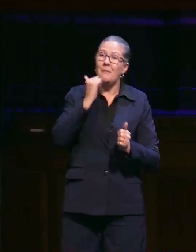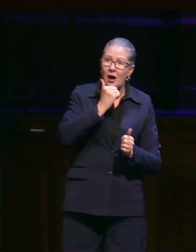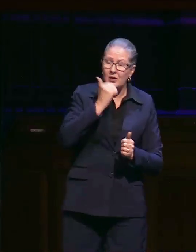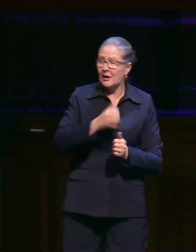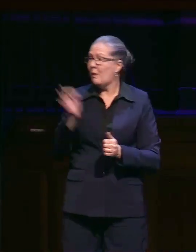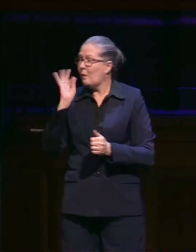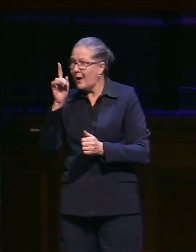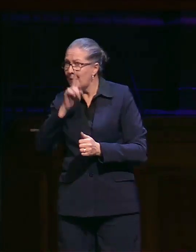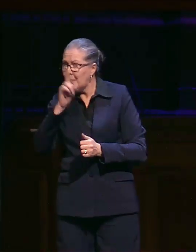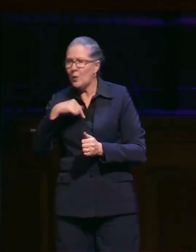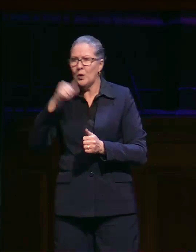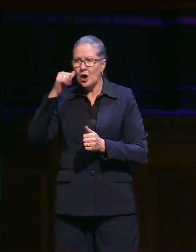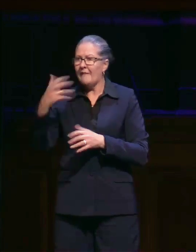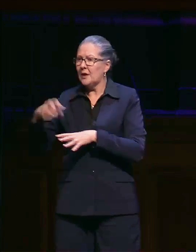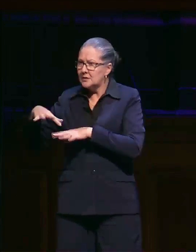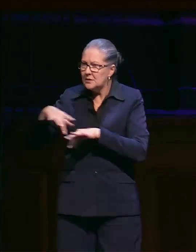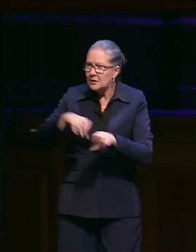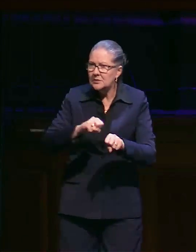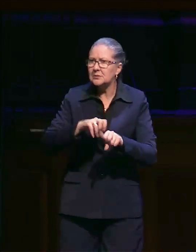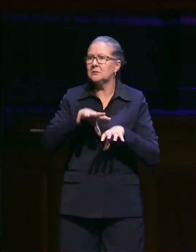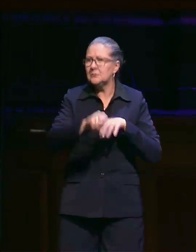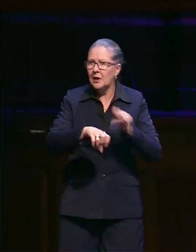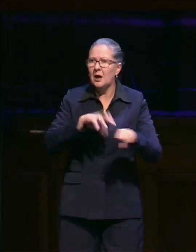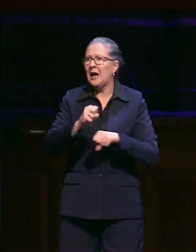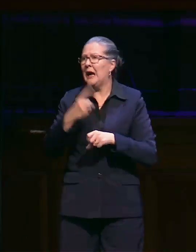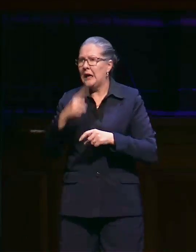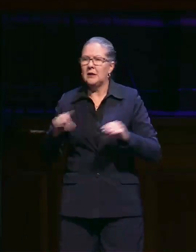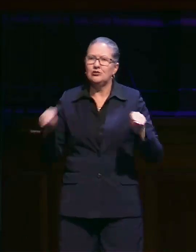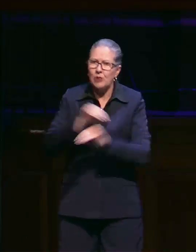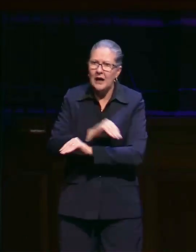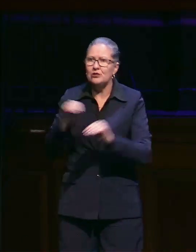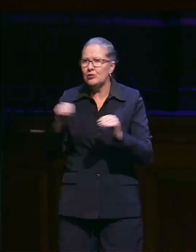of settlements for land taken and promises betrayed a legacy of inequality